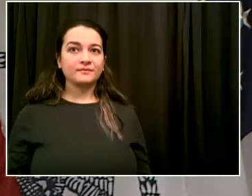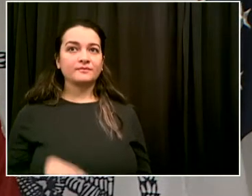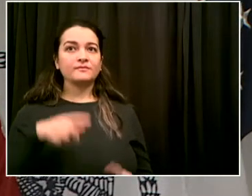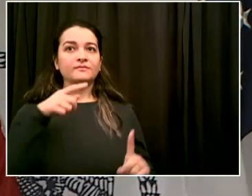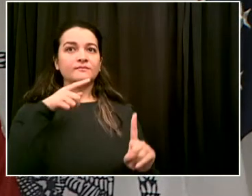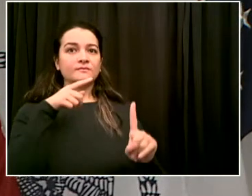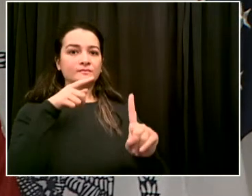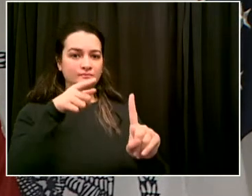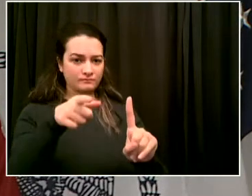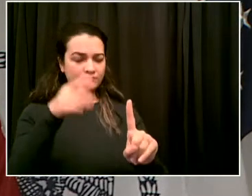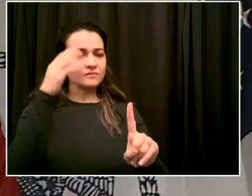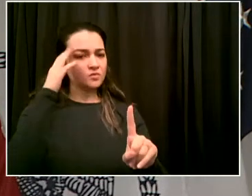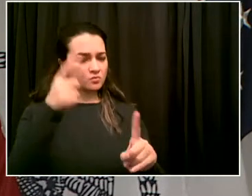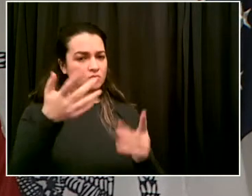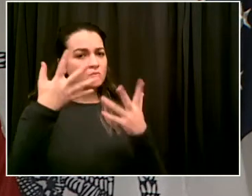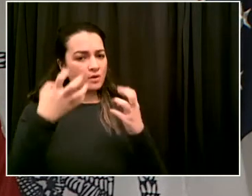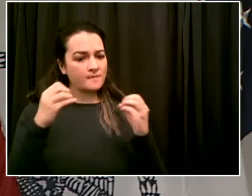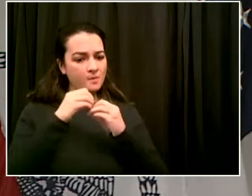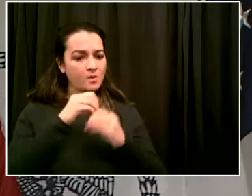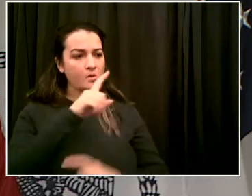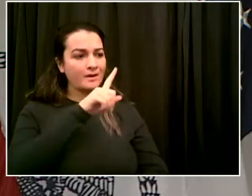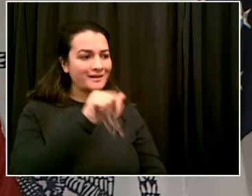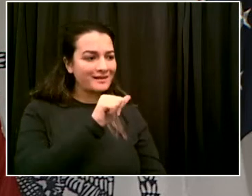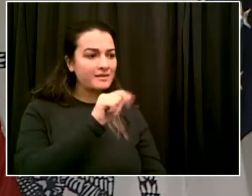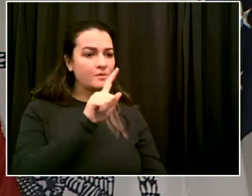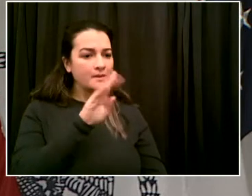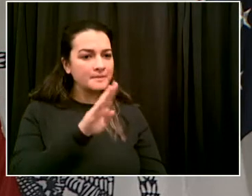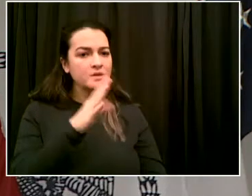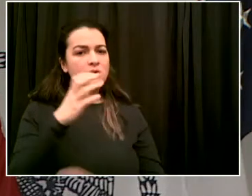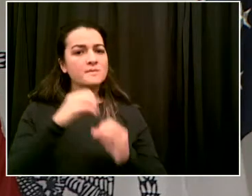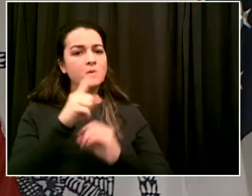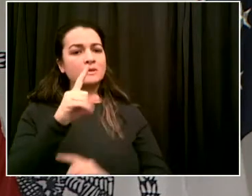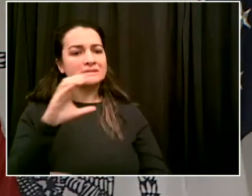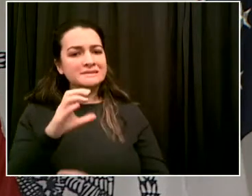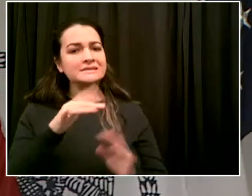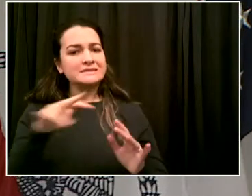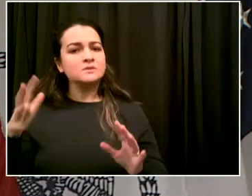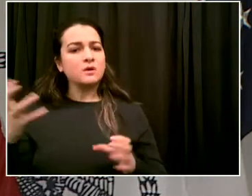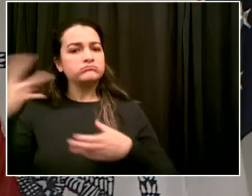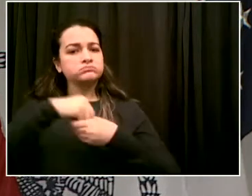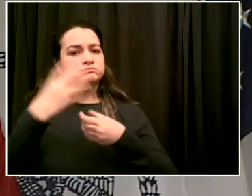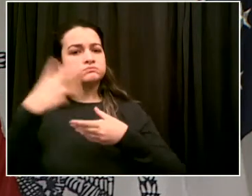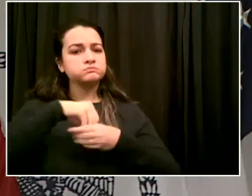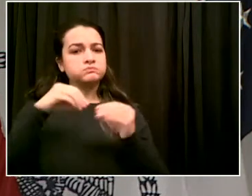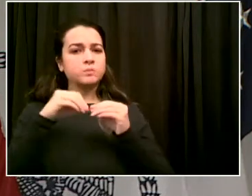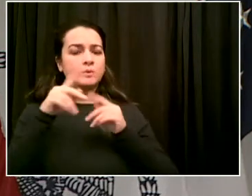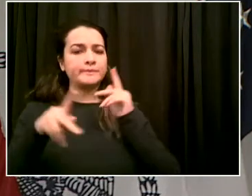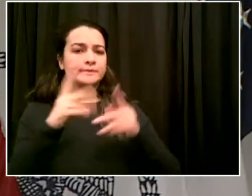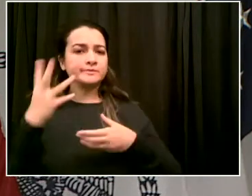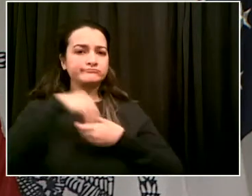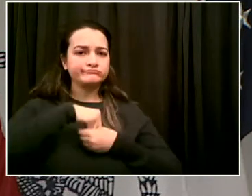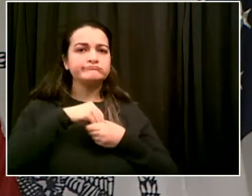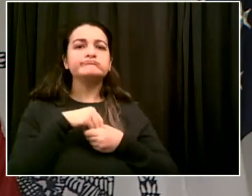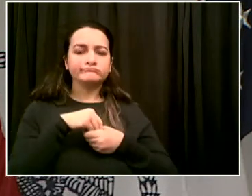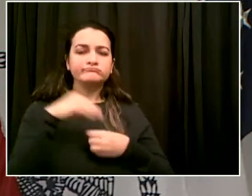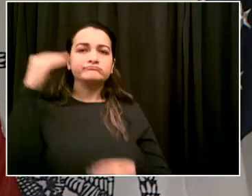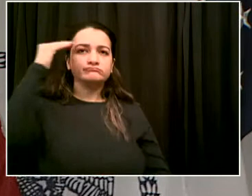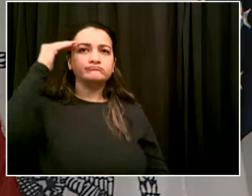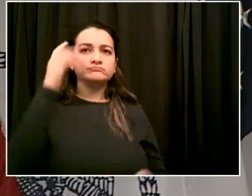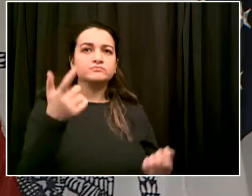VACCINES TO MORE AND MORE PEOPLE